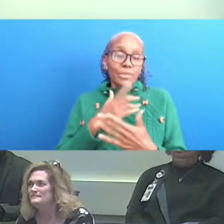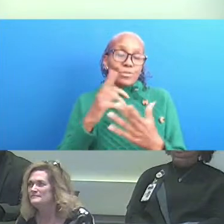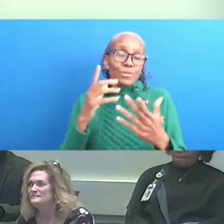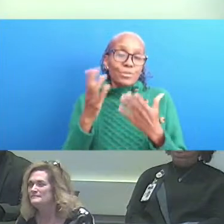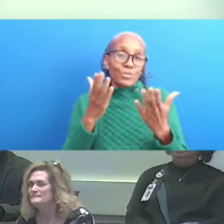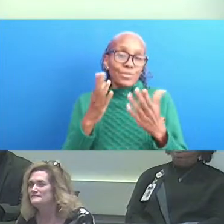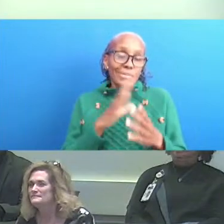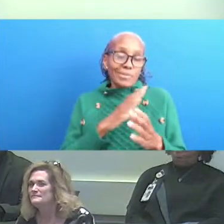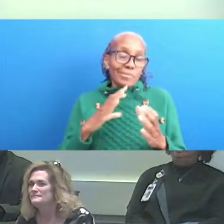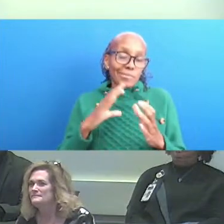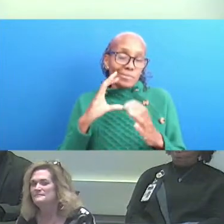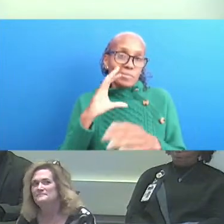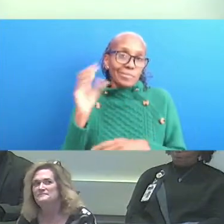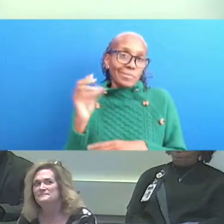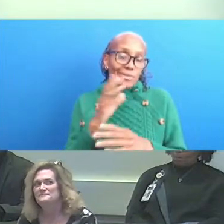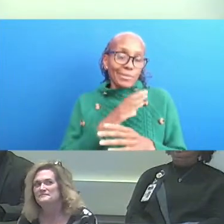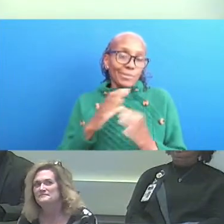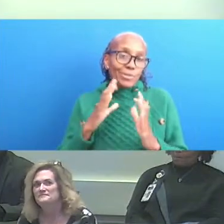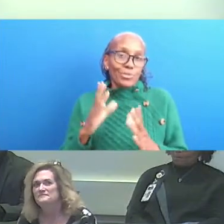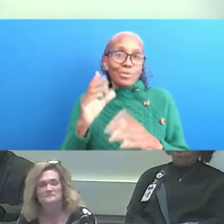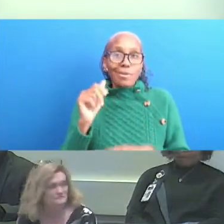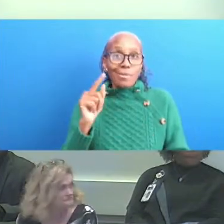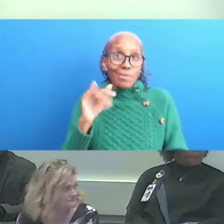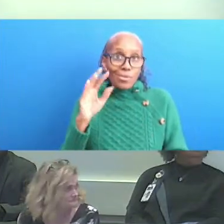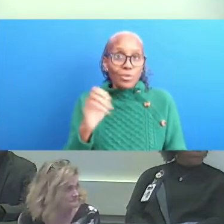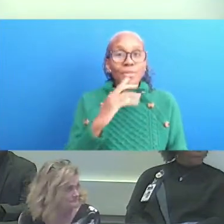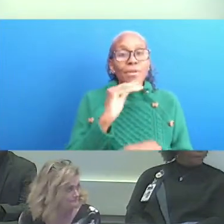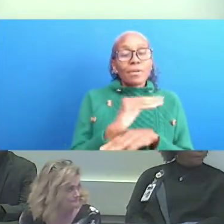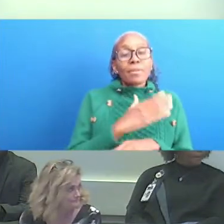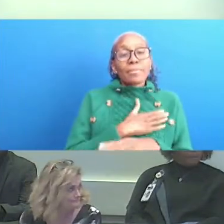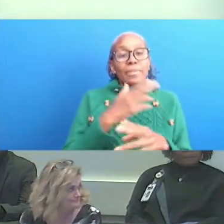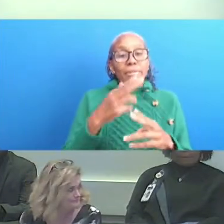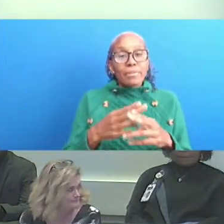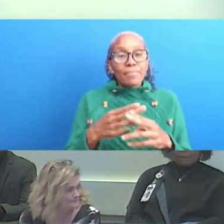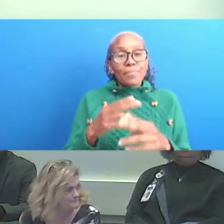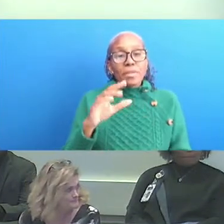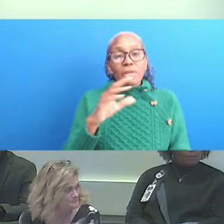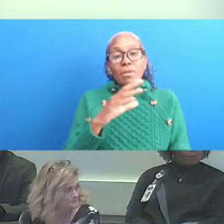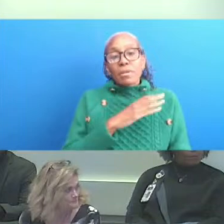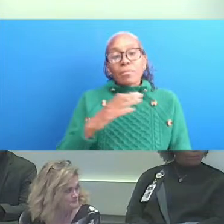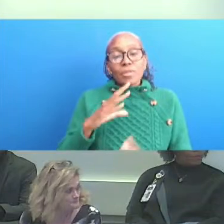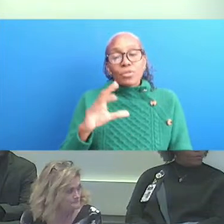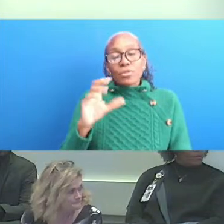MY NAME'S ARTHUR GRIFFIN AND I HAVE THE PLEASURE OF SERVING AS